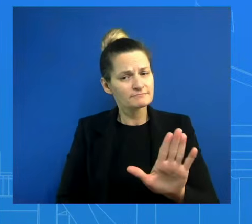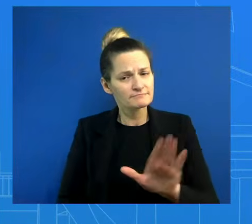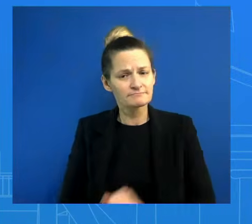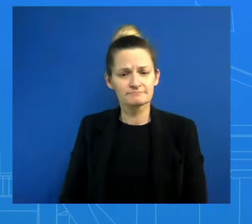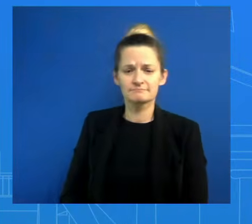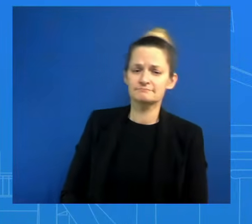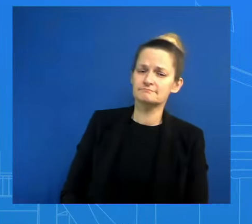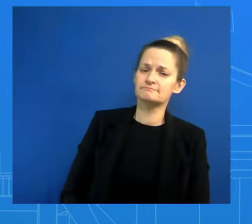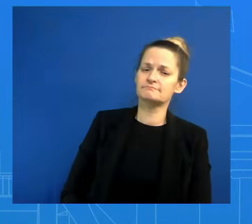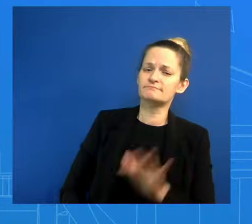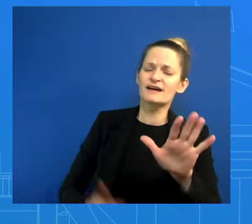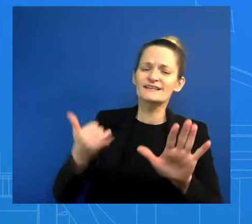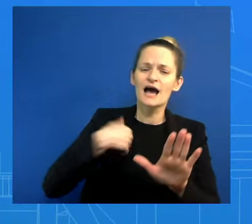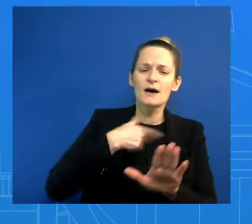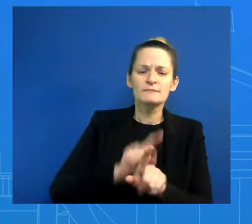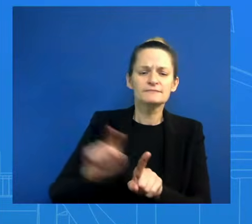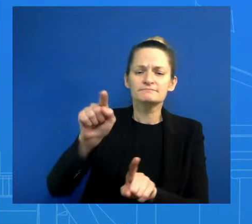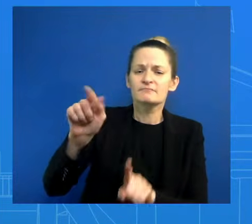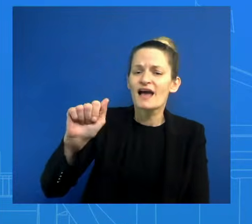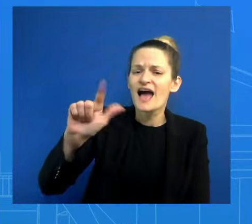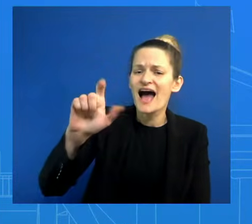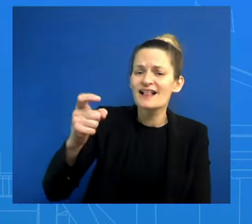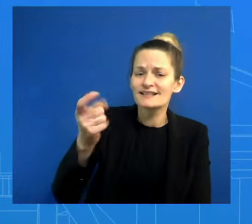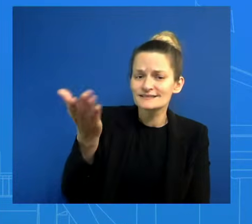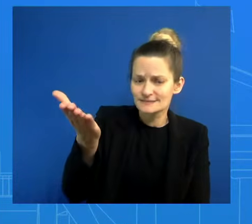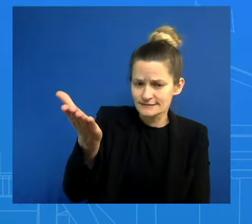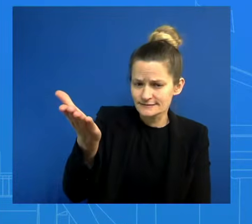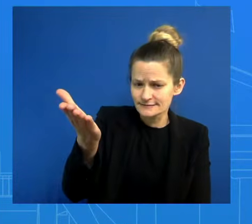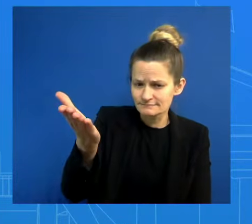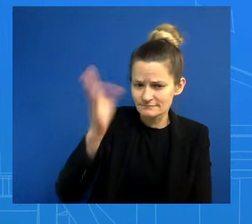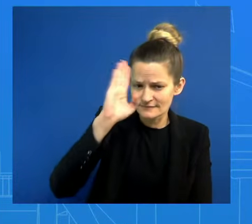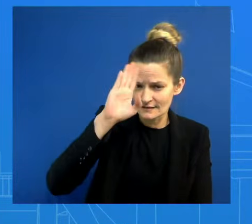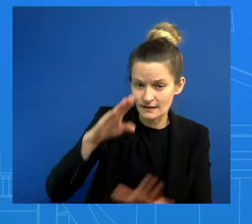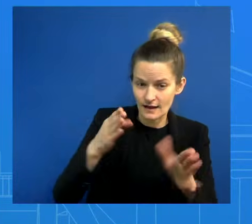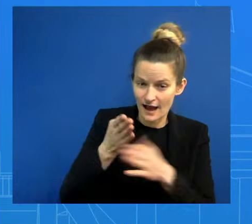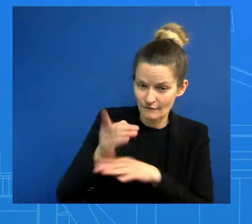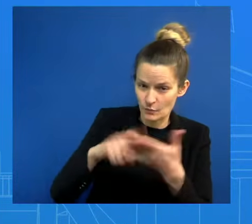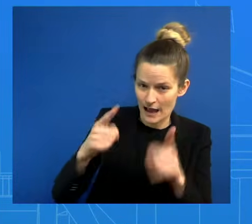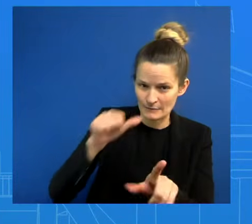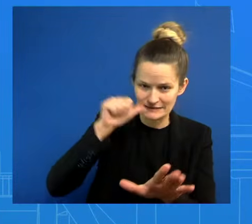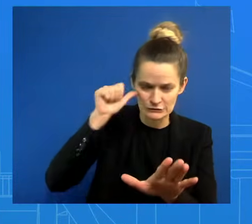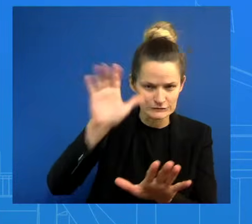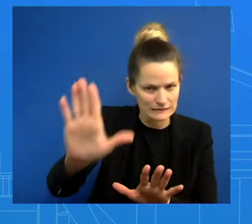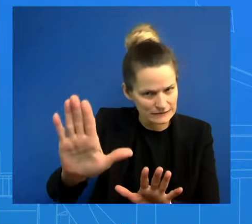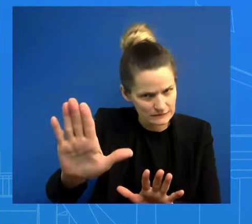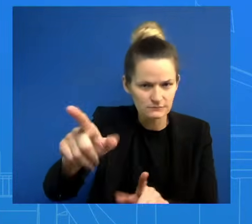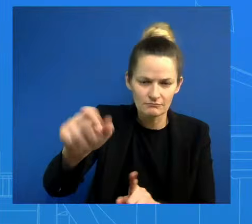because of what ha- -- occurred yesterday. I know Brett is not here, but I wanted to give you an opportunity to ask a question.